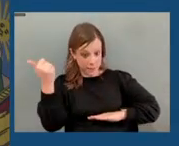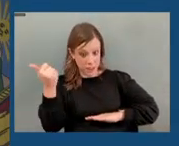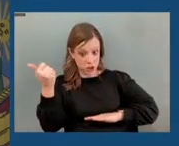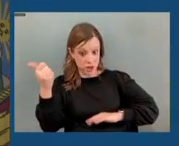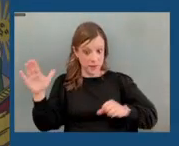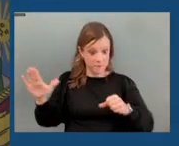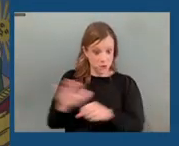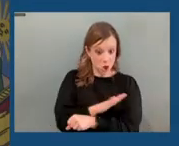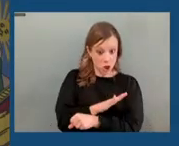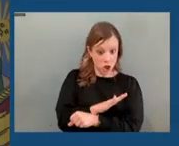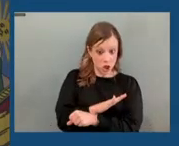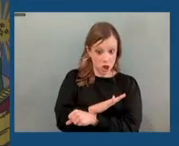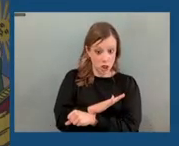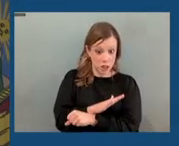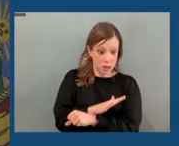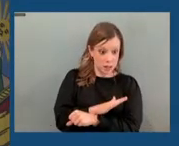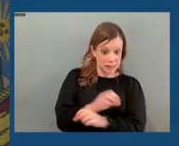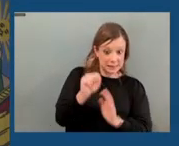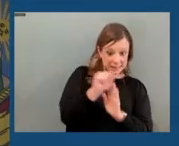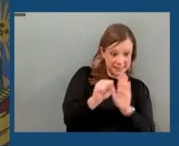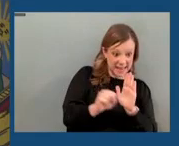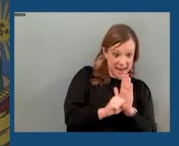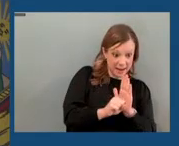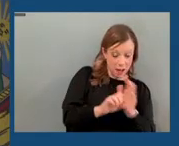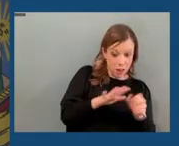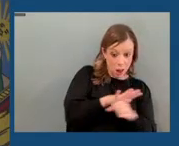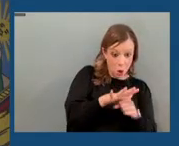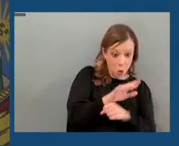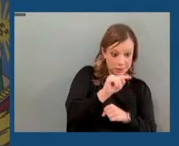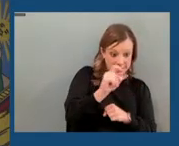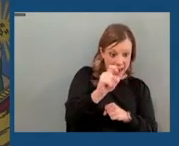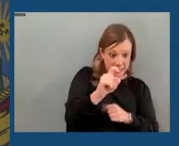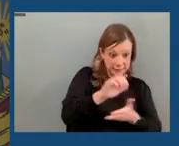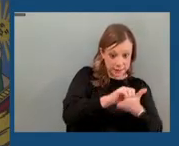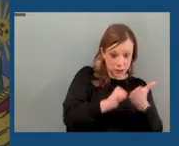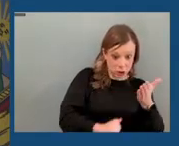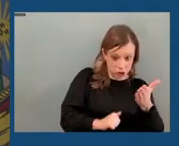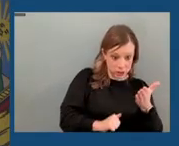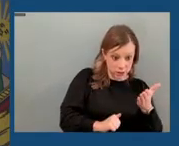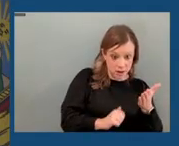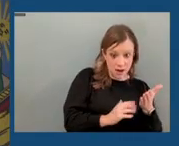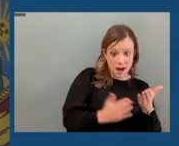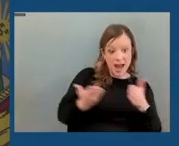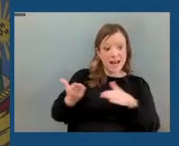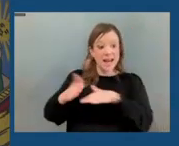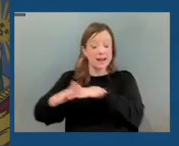state and local tax deduction and you can draw a line from that to an increase in out migration from the state of New York.